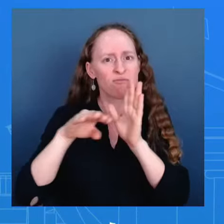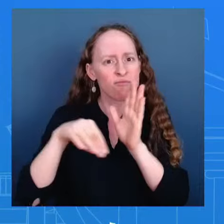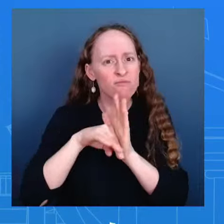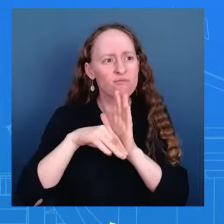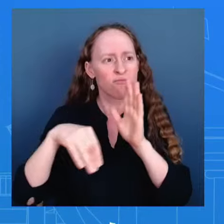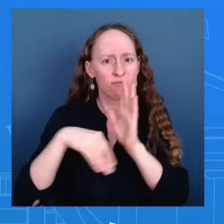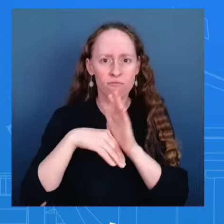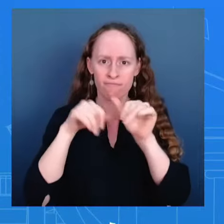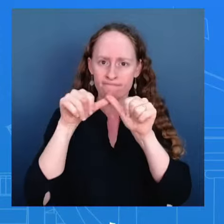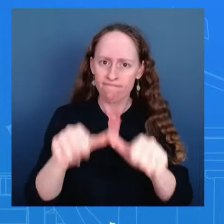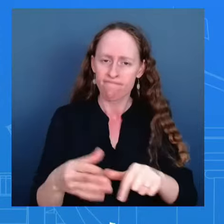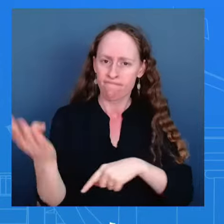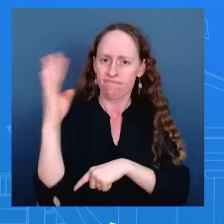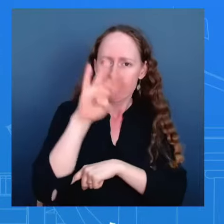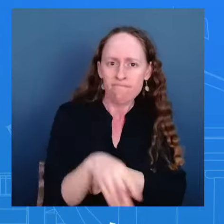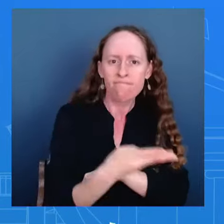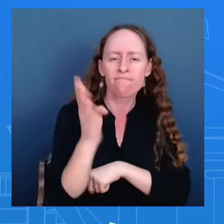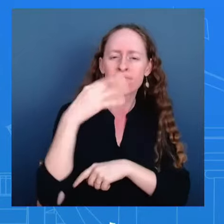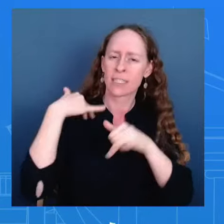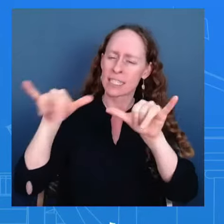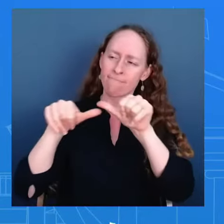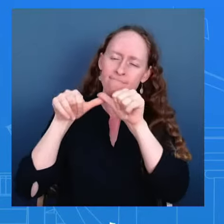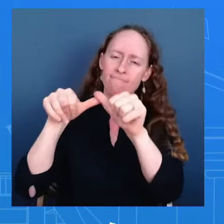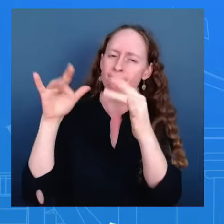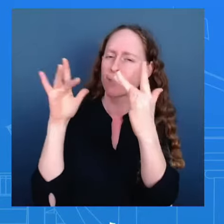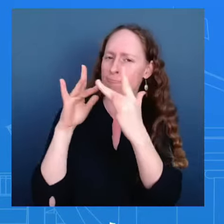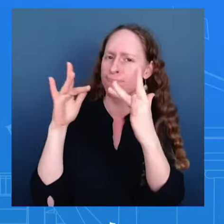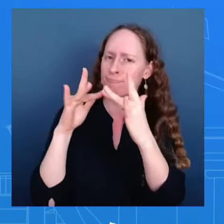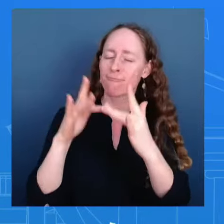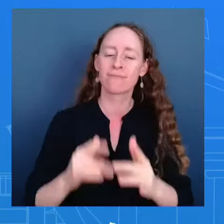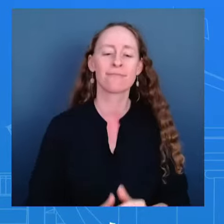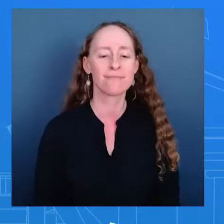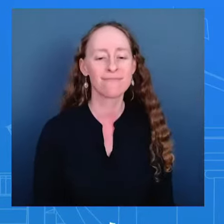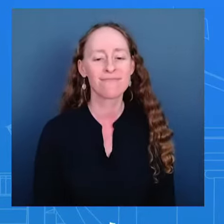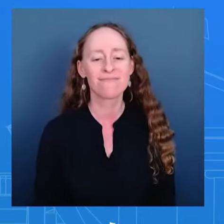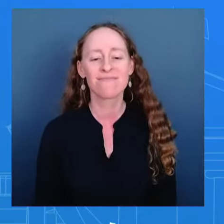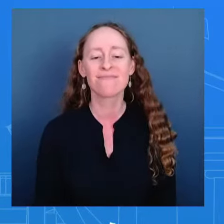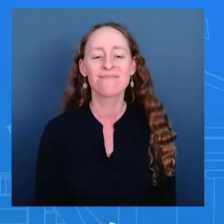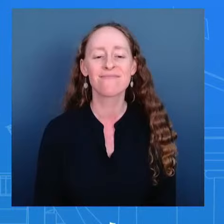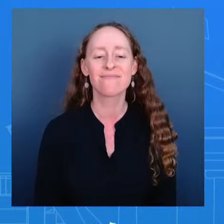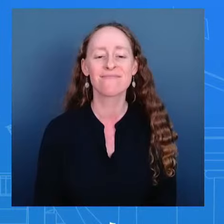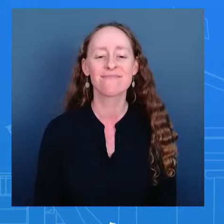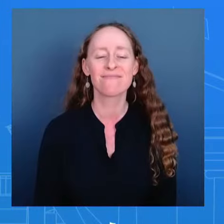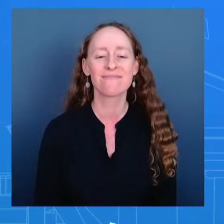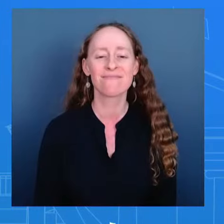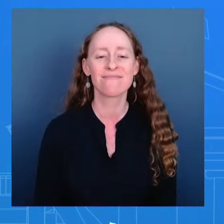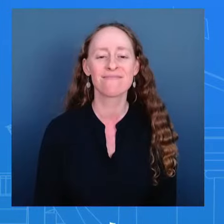The Press: Just walk me -- There's been different numbers out there. Can you just clarify, does the US have an accurate